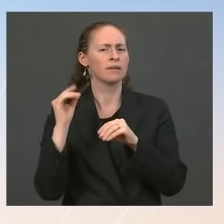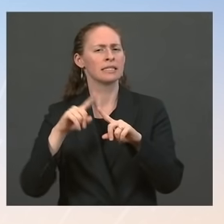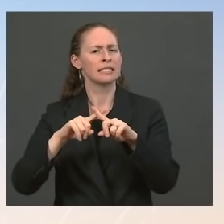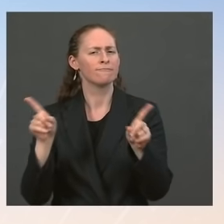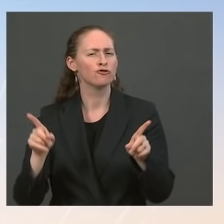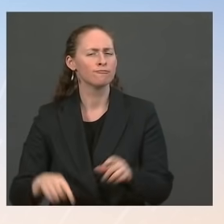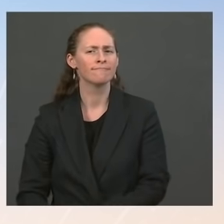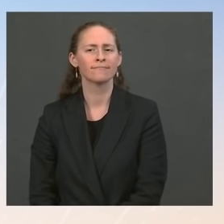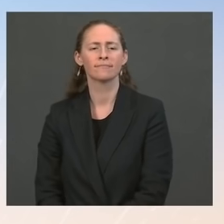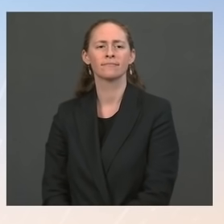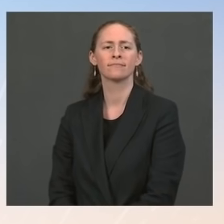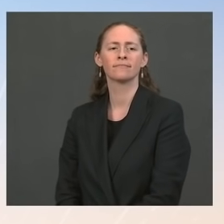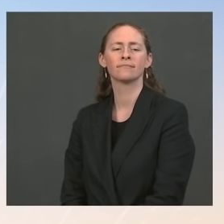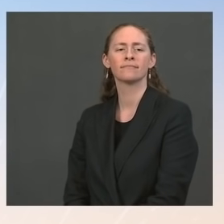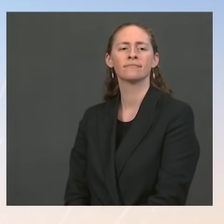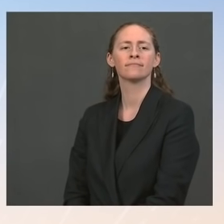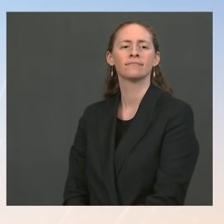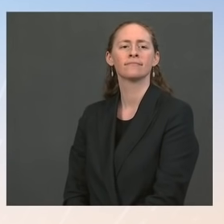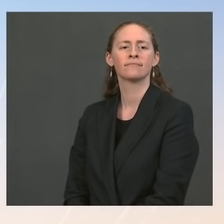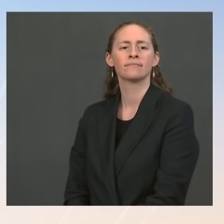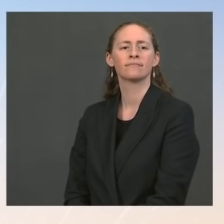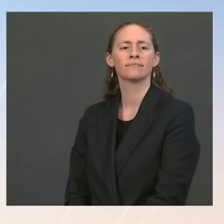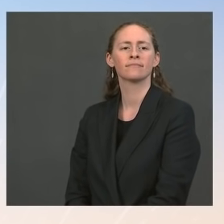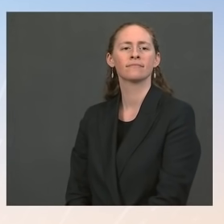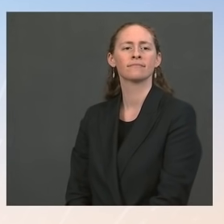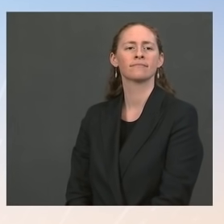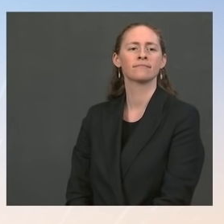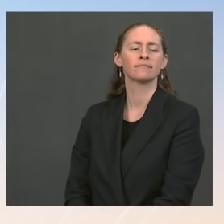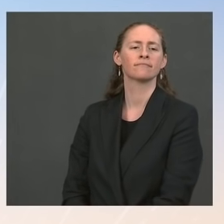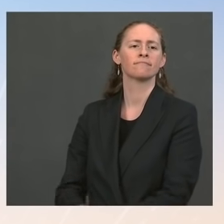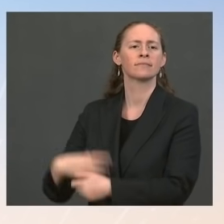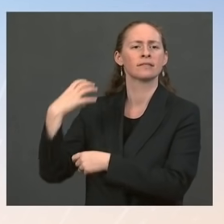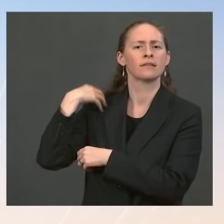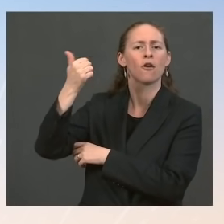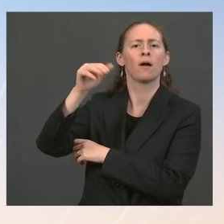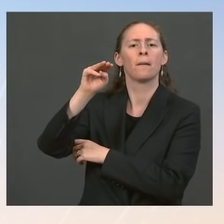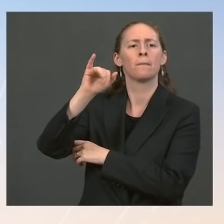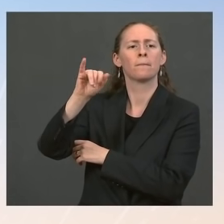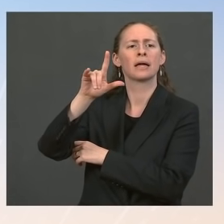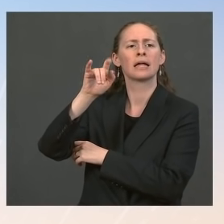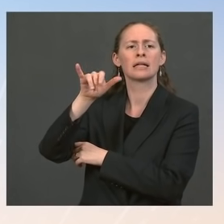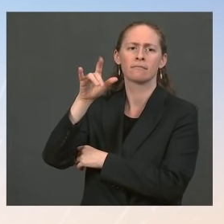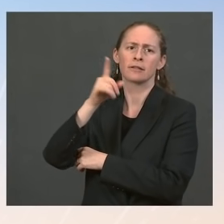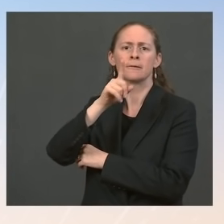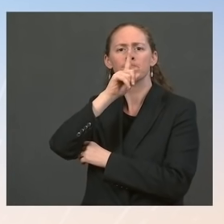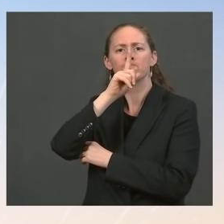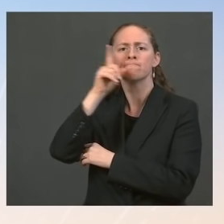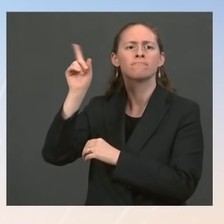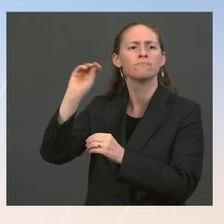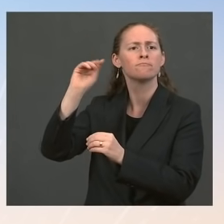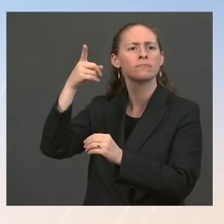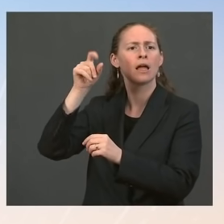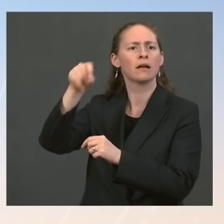General Milley also said that he wasn't asked about whether to keep troops on the ground until August 25th. Is that true? Ms. Psaki: Say that one more time.